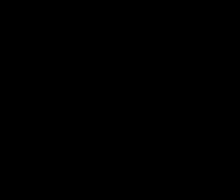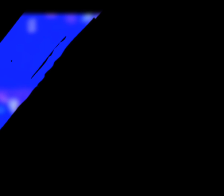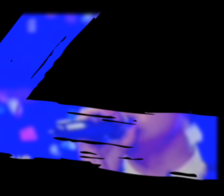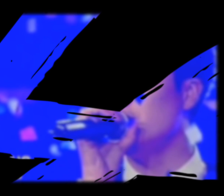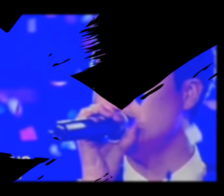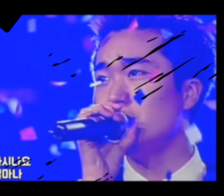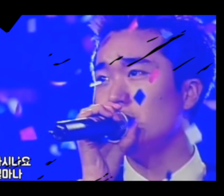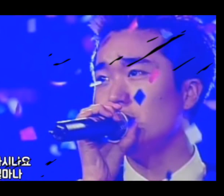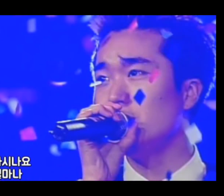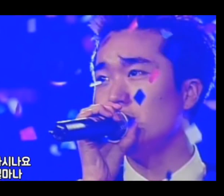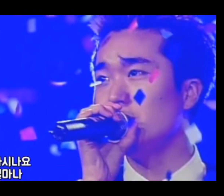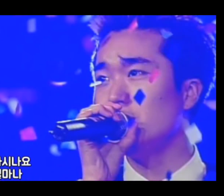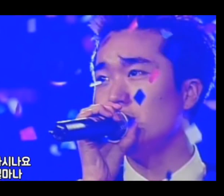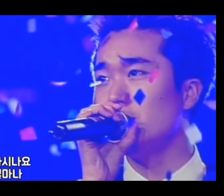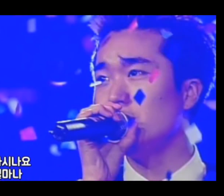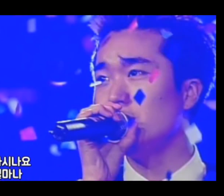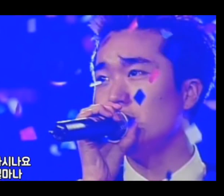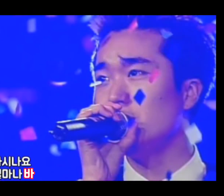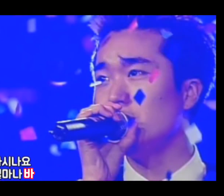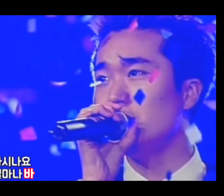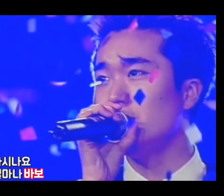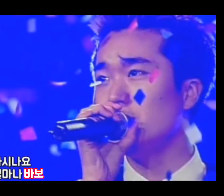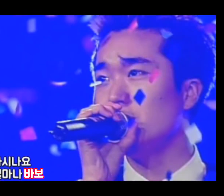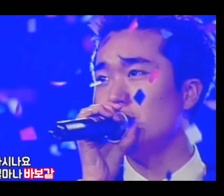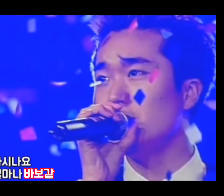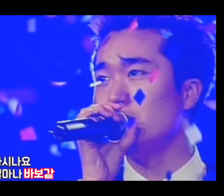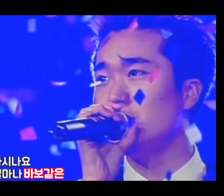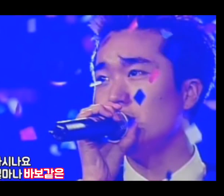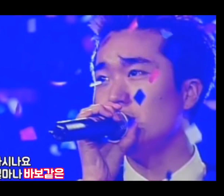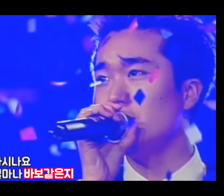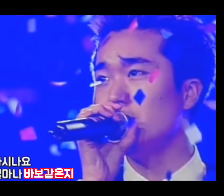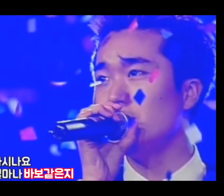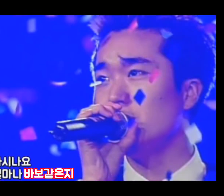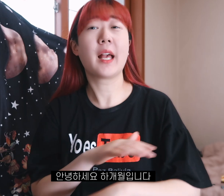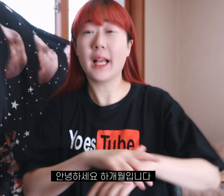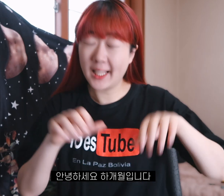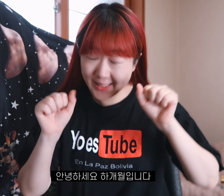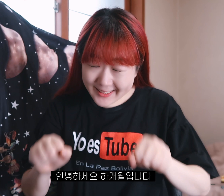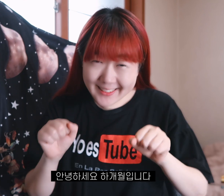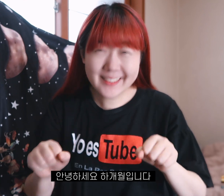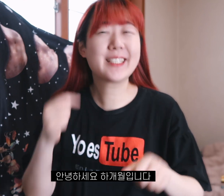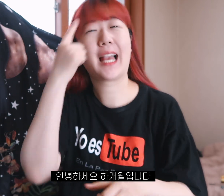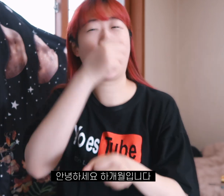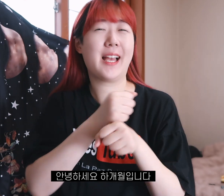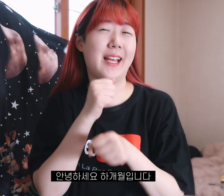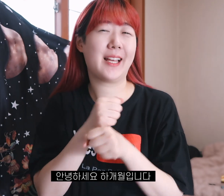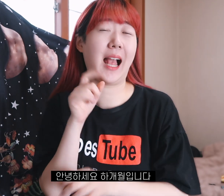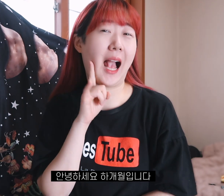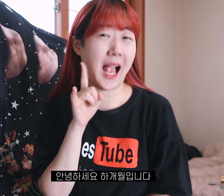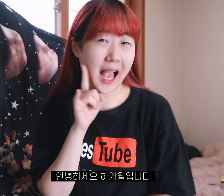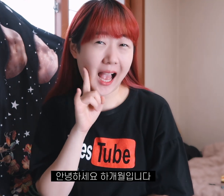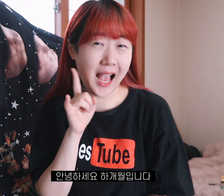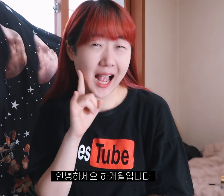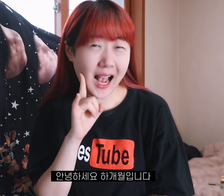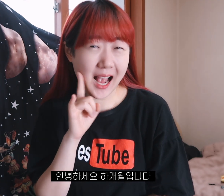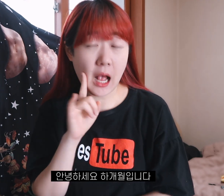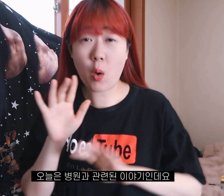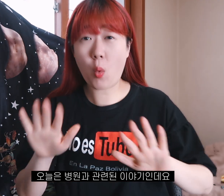Do you know how stupid Hello. It’s Hamonthly.